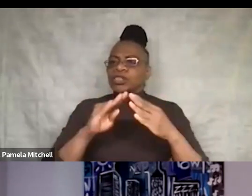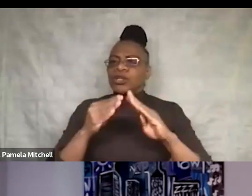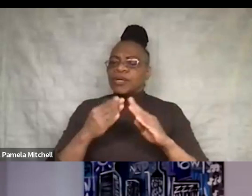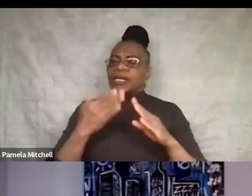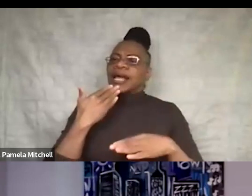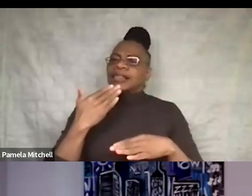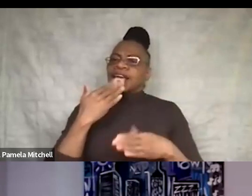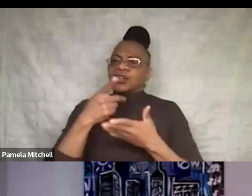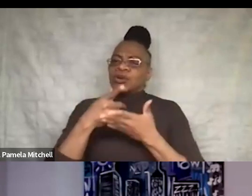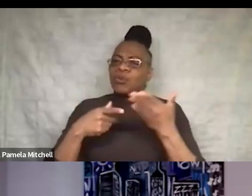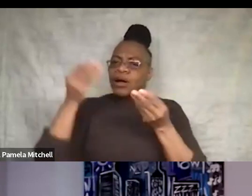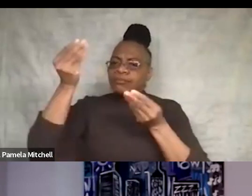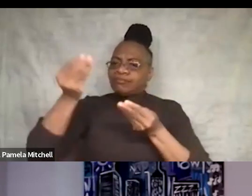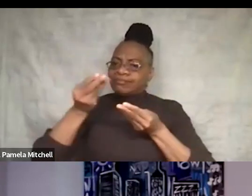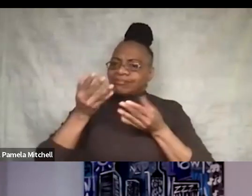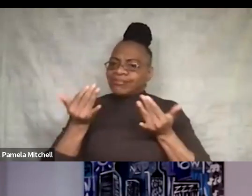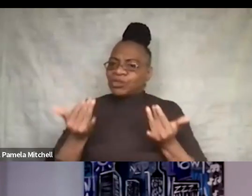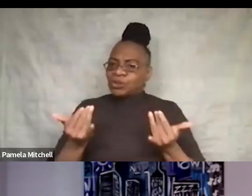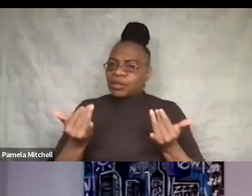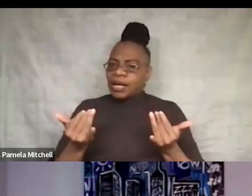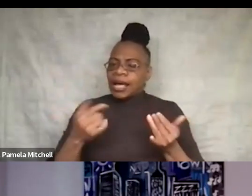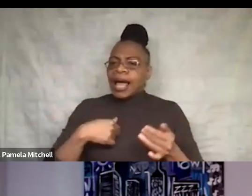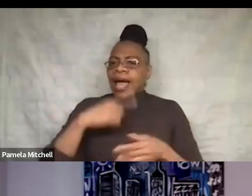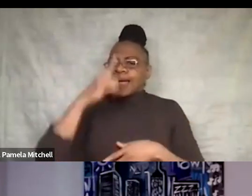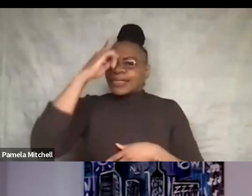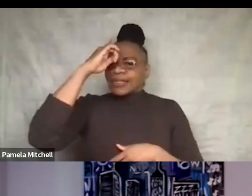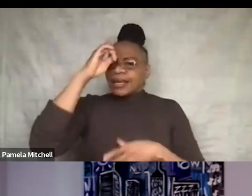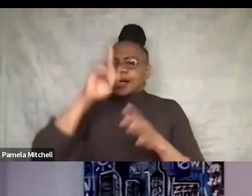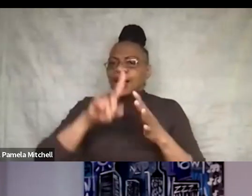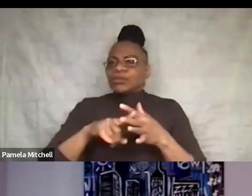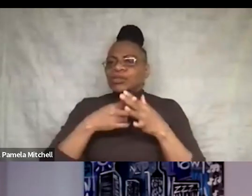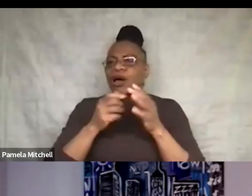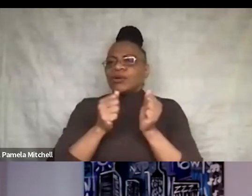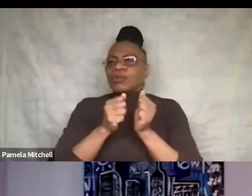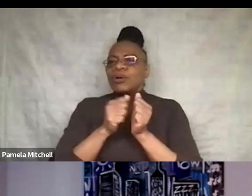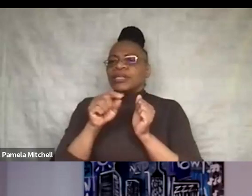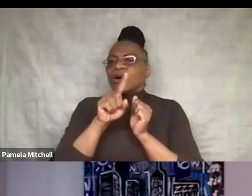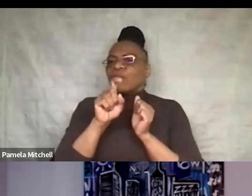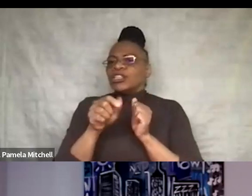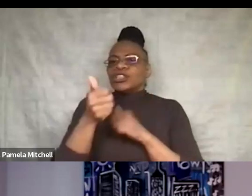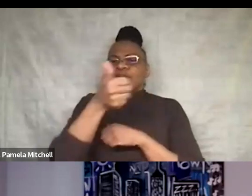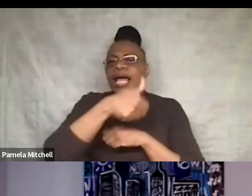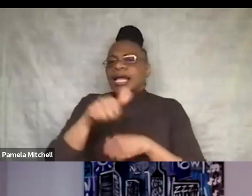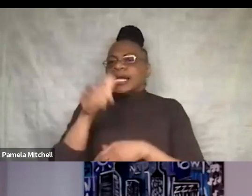So I think I'm going to start with the questions that could be given to anyone instead of doing the individual questions,